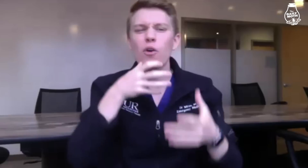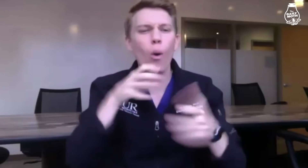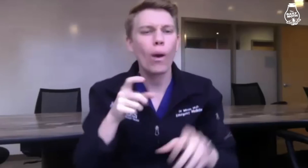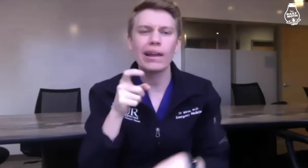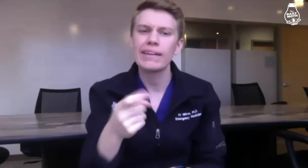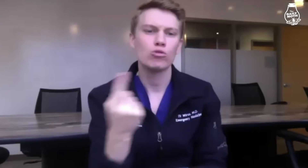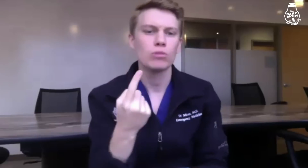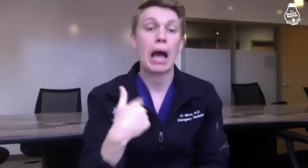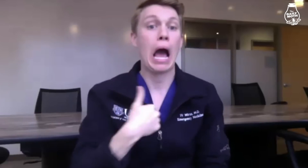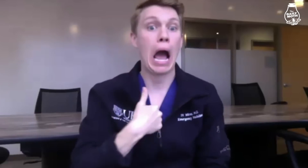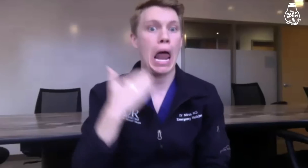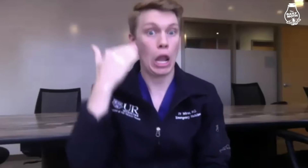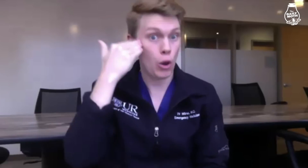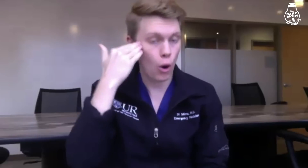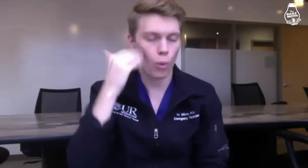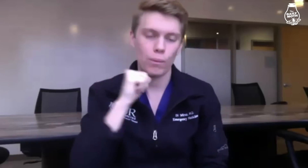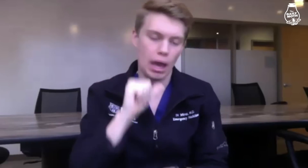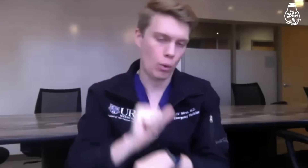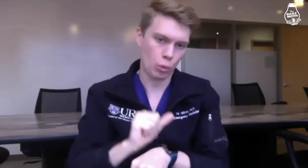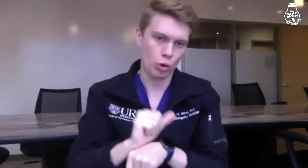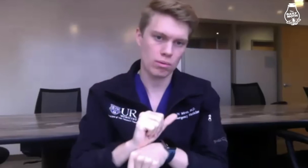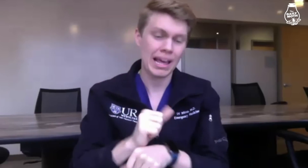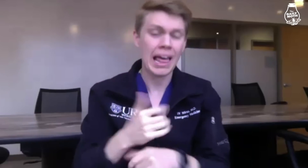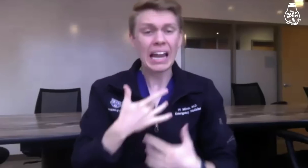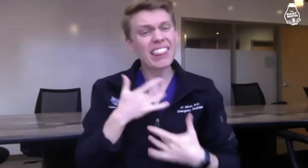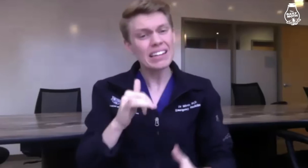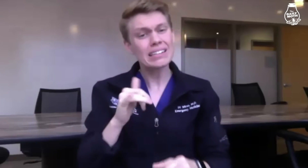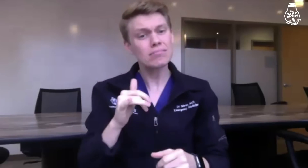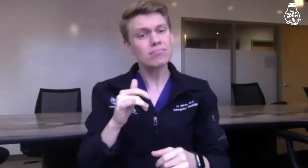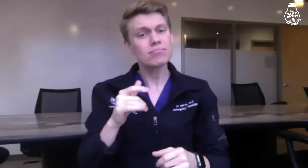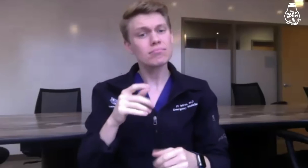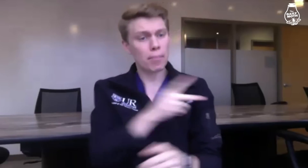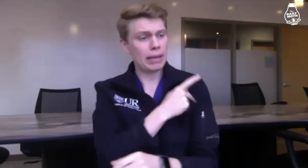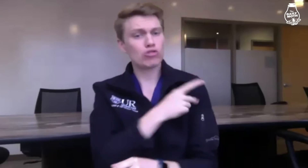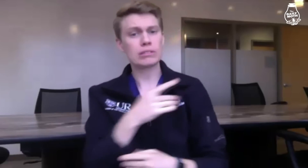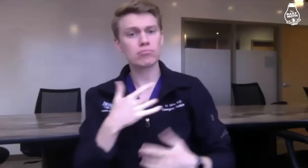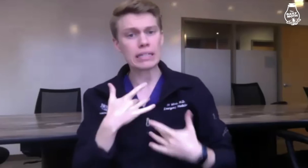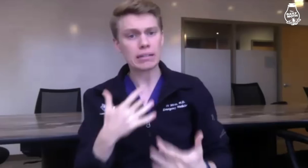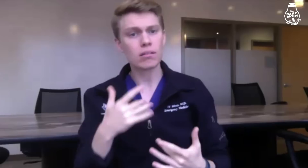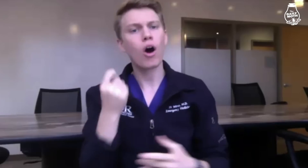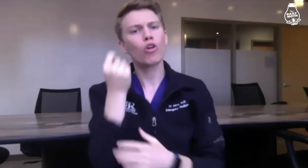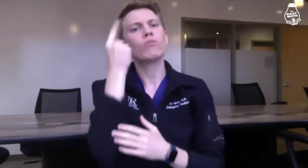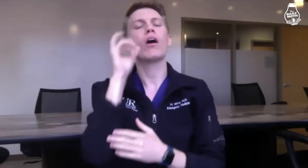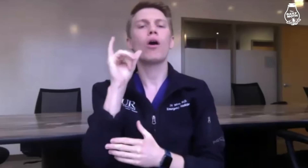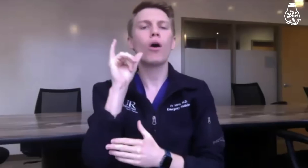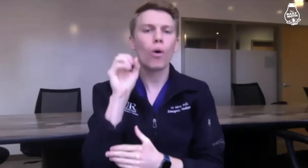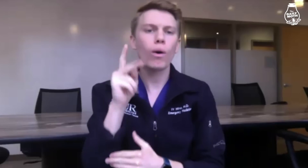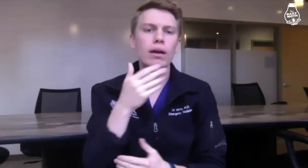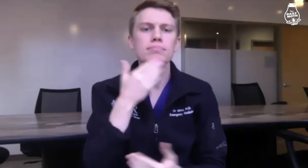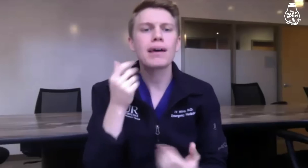I don't want to give something that I know doesn't work. The patients typically understand,